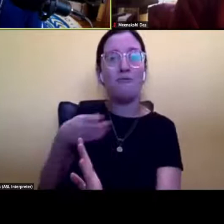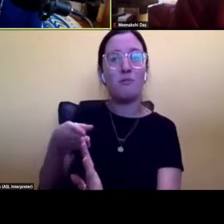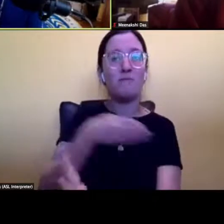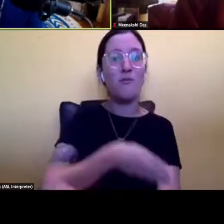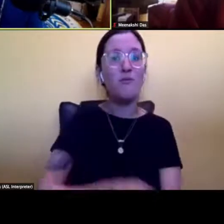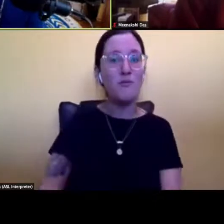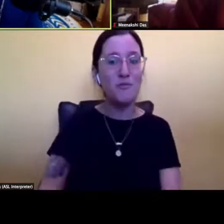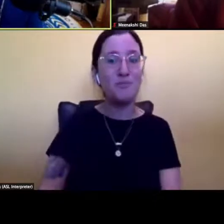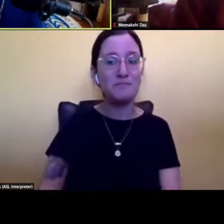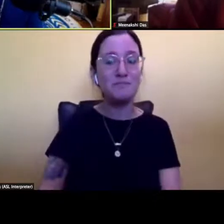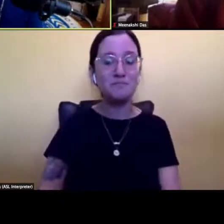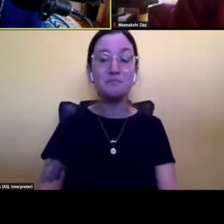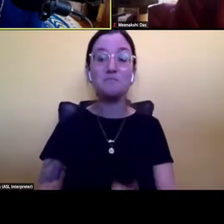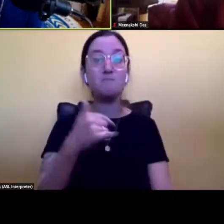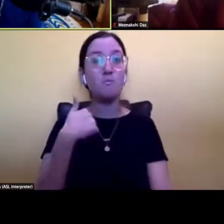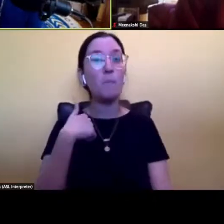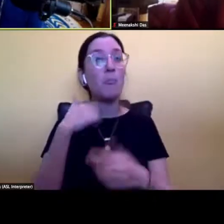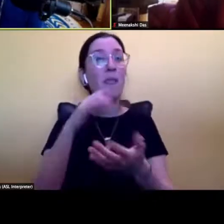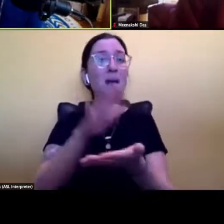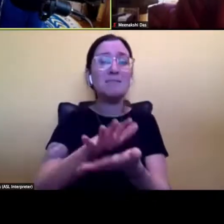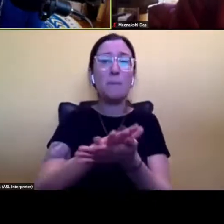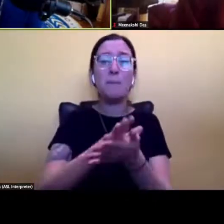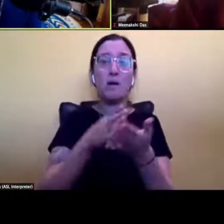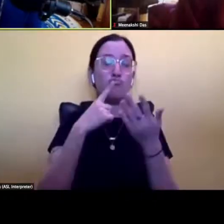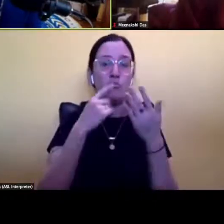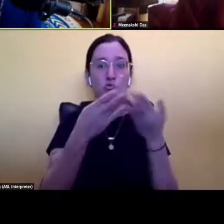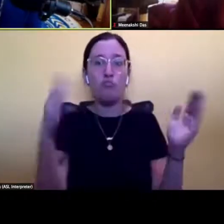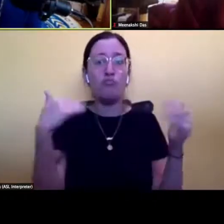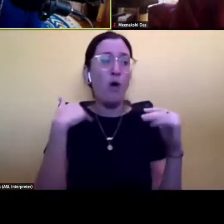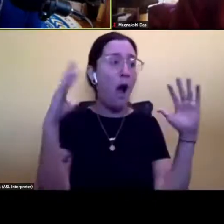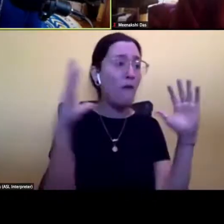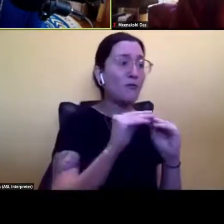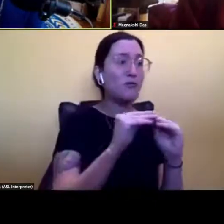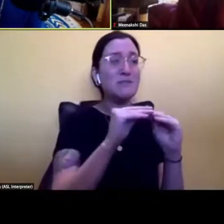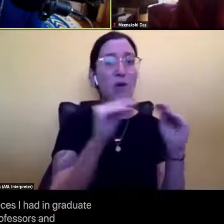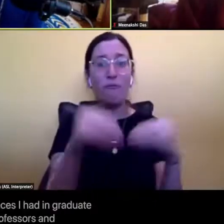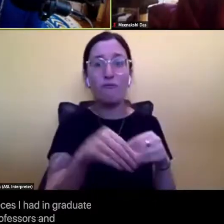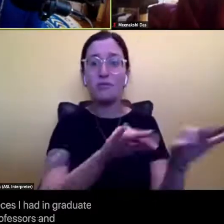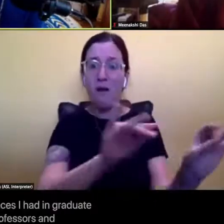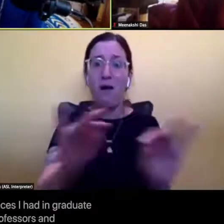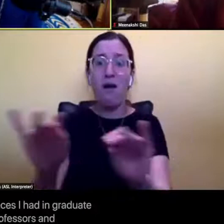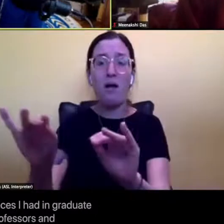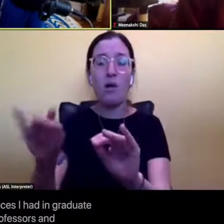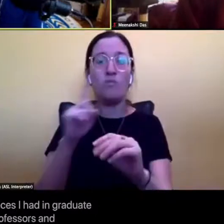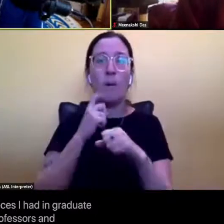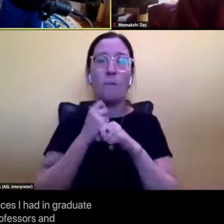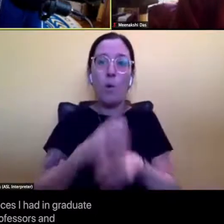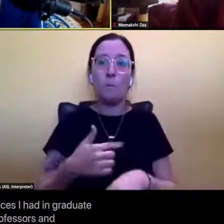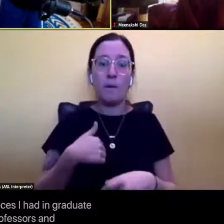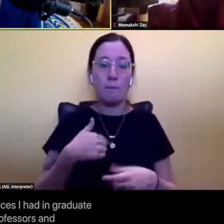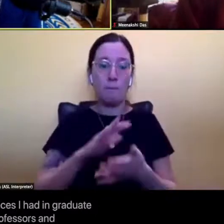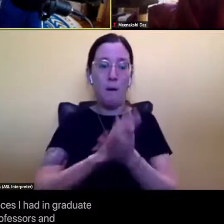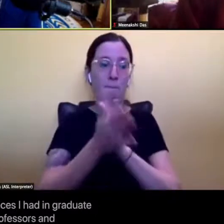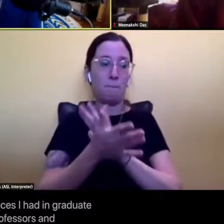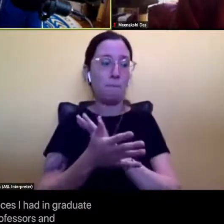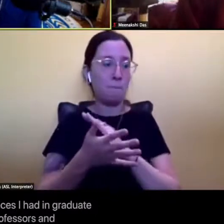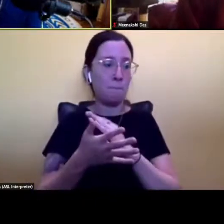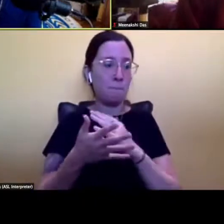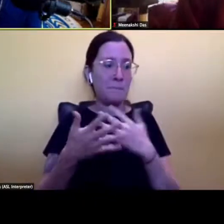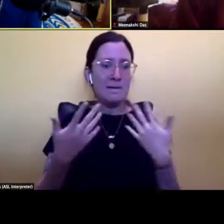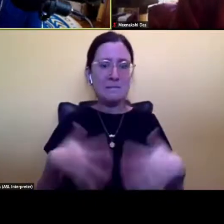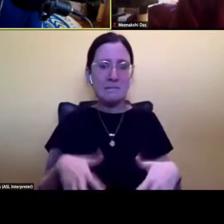and academia in general, it made me very hesitant to talk about accommodations or request anything